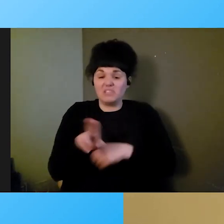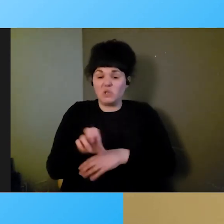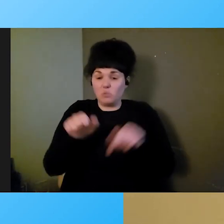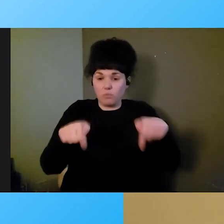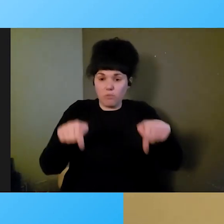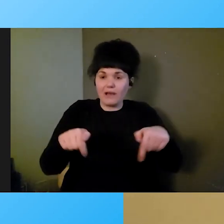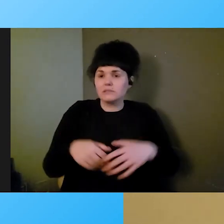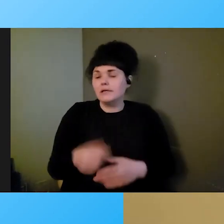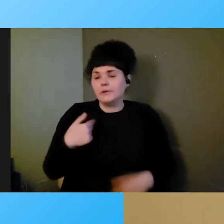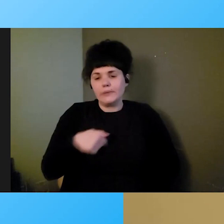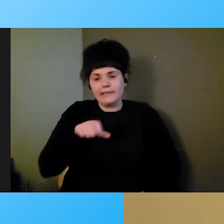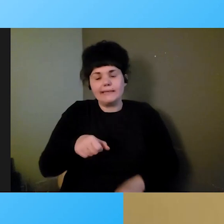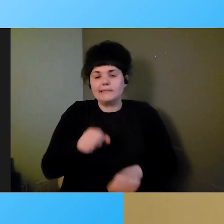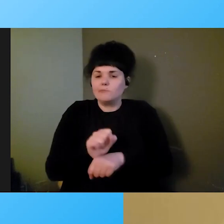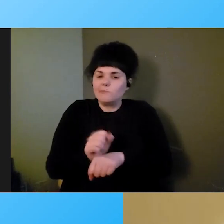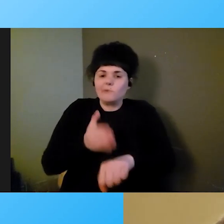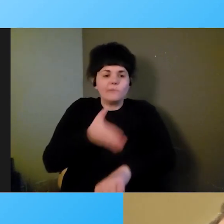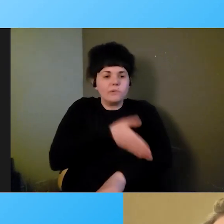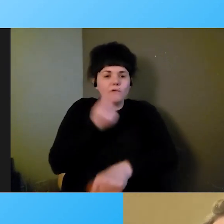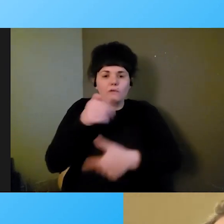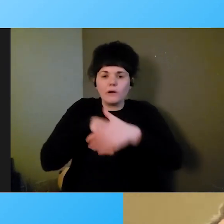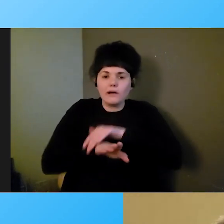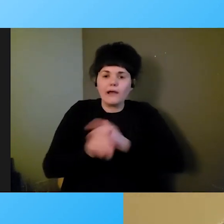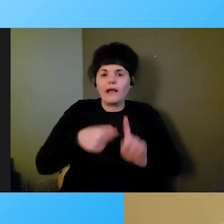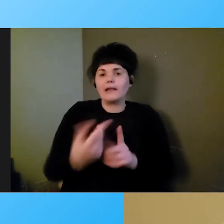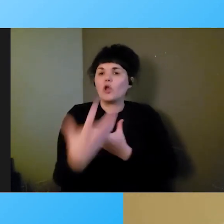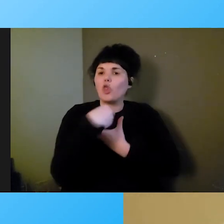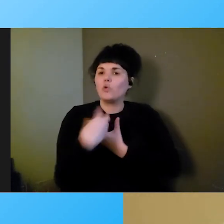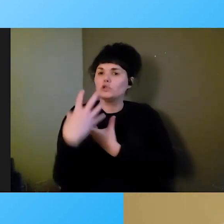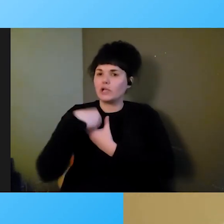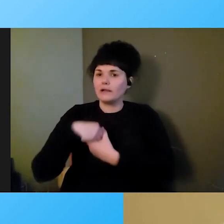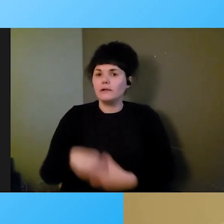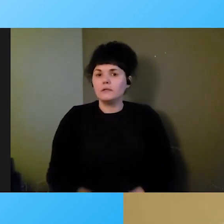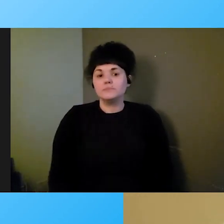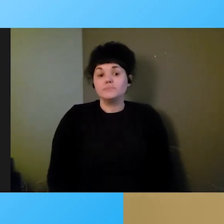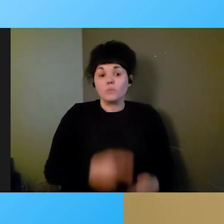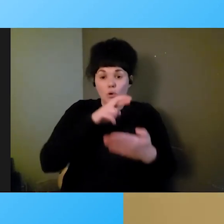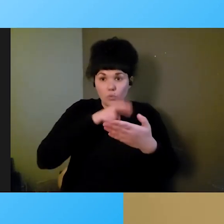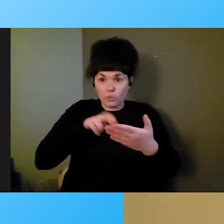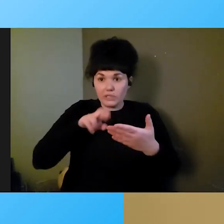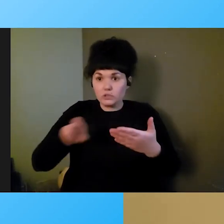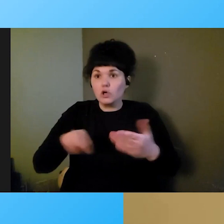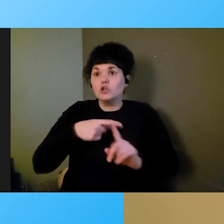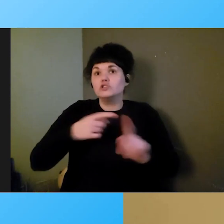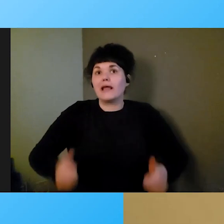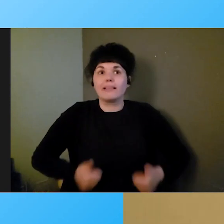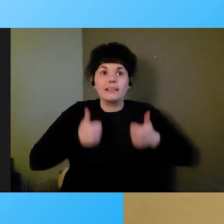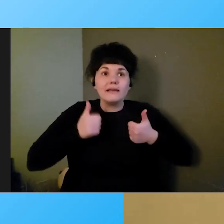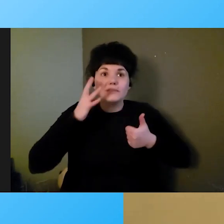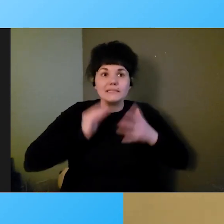accessibility and inclusion, the research and the lived experience of people with